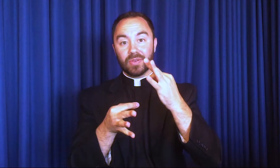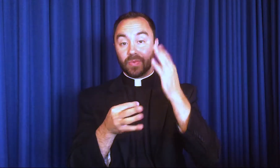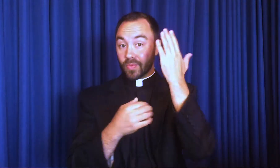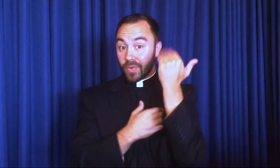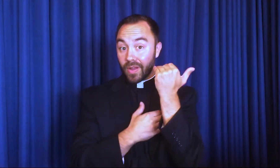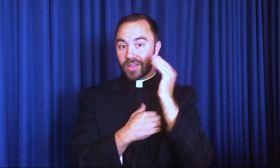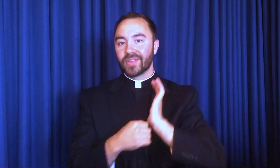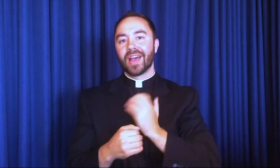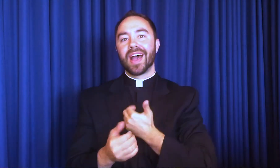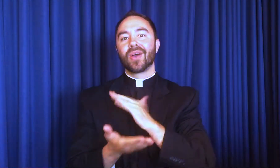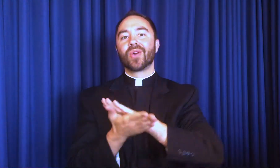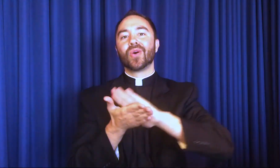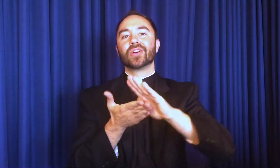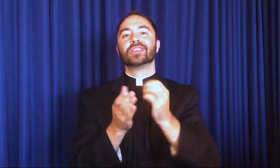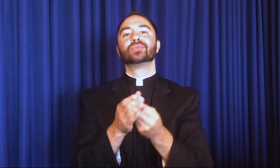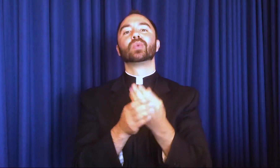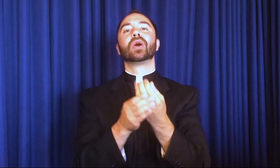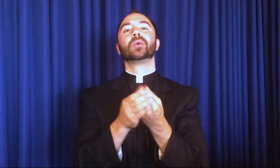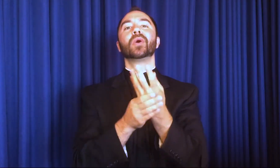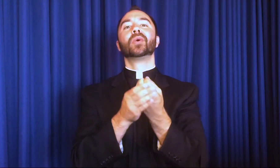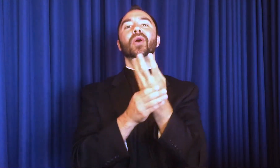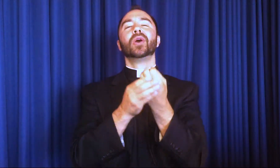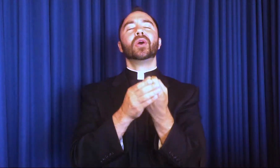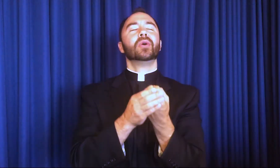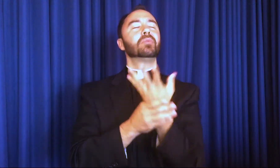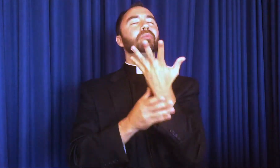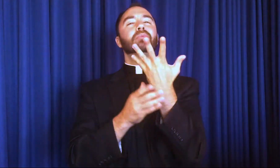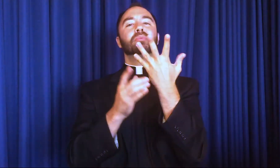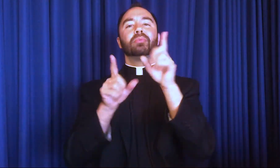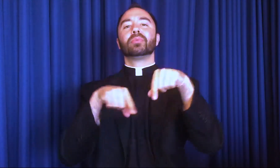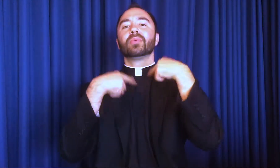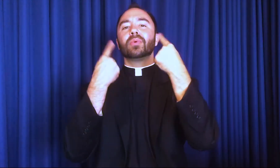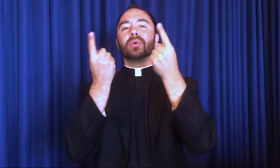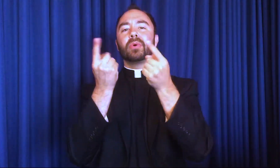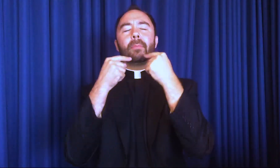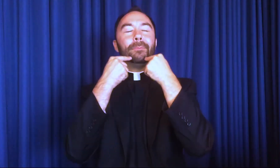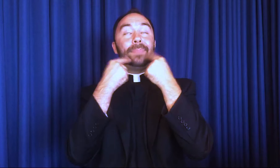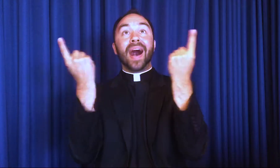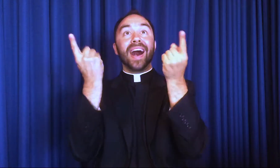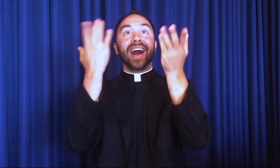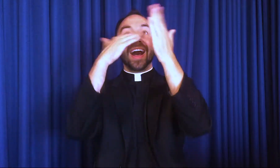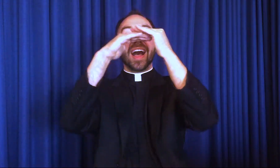Holy Spirit so that our holiness continues to grow through life until in